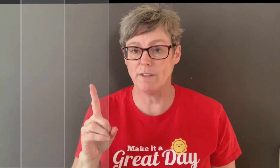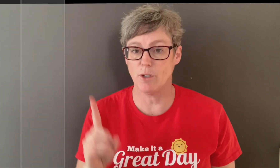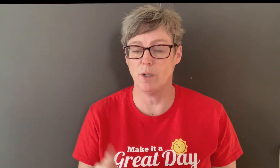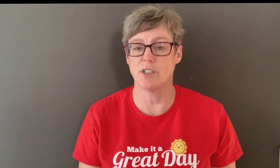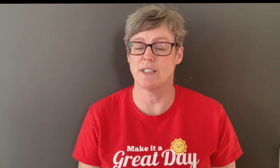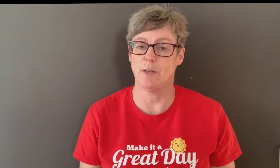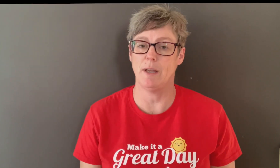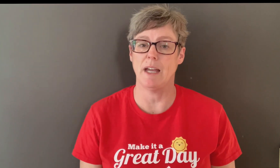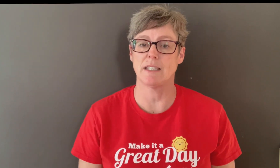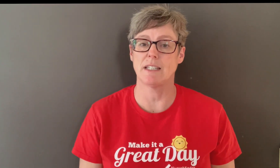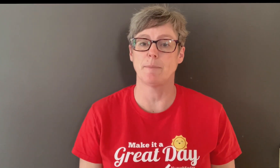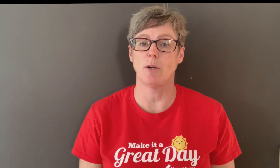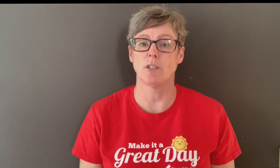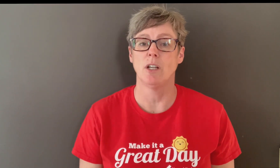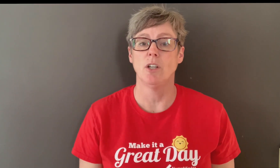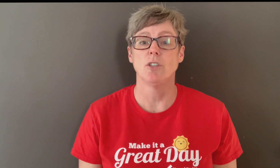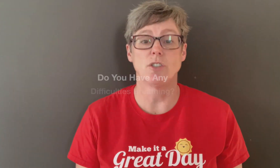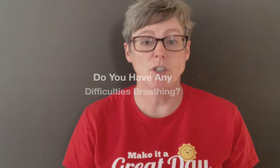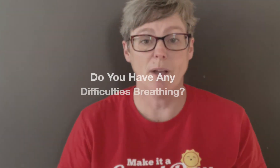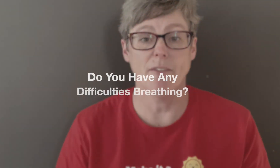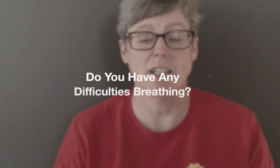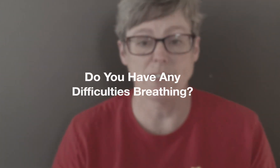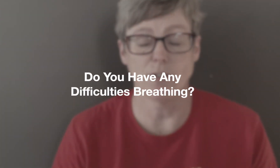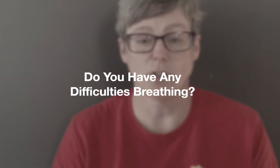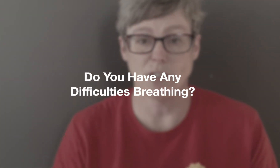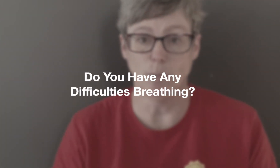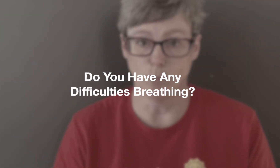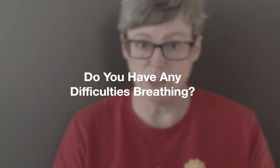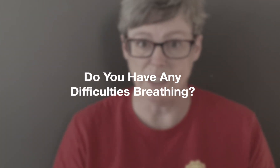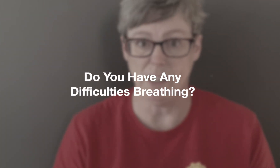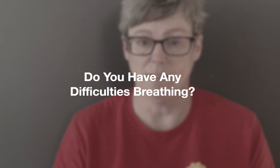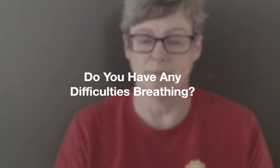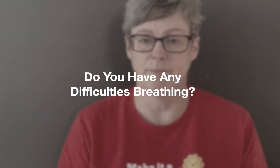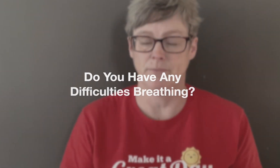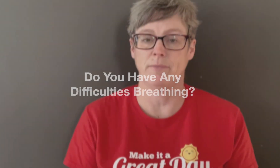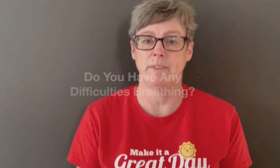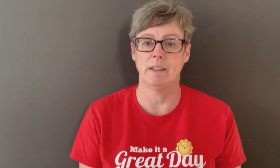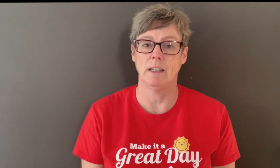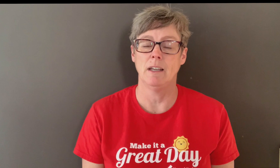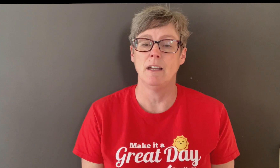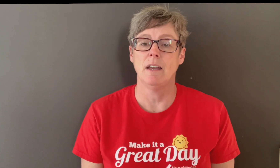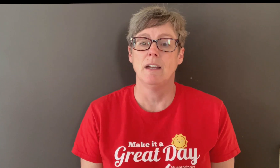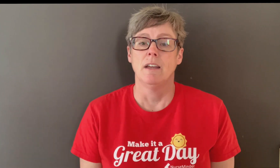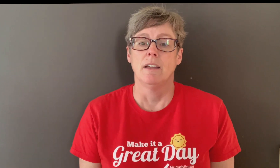the questions that we ask is about: do you have any difficulty breathing?